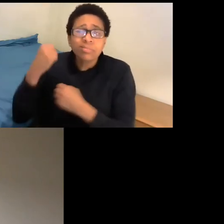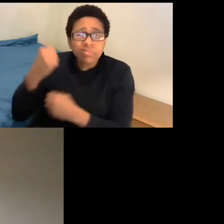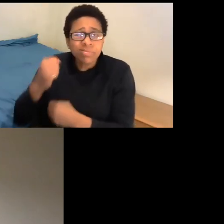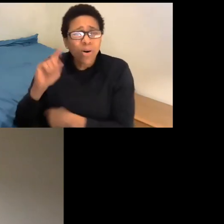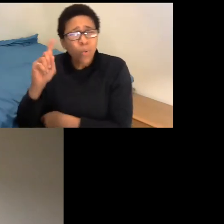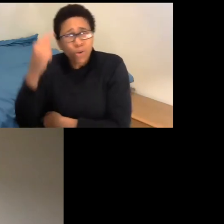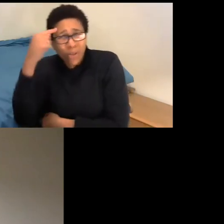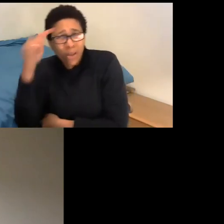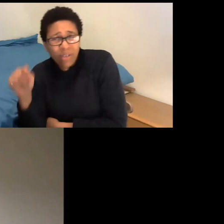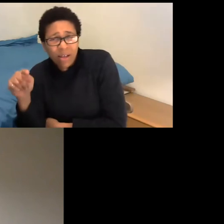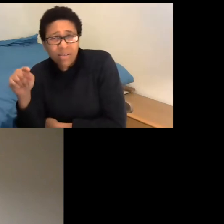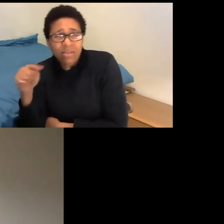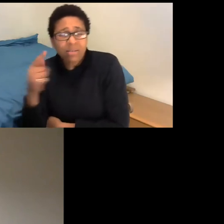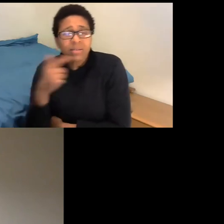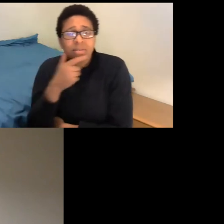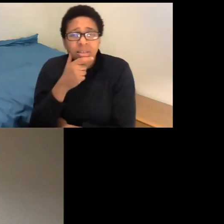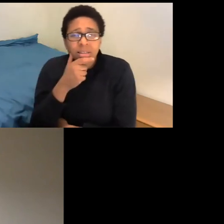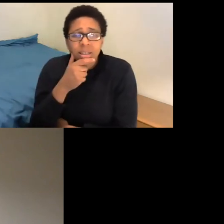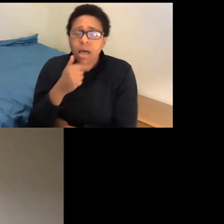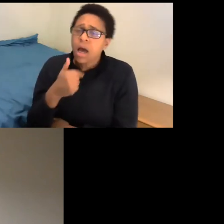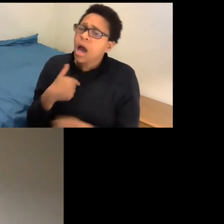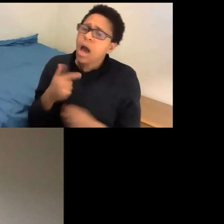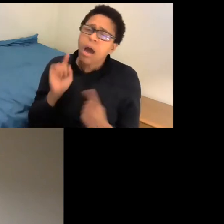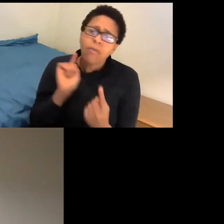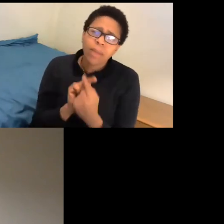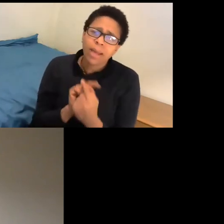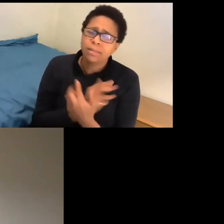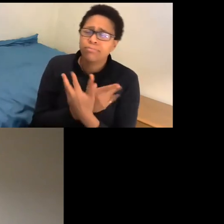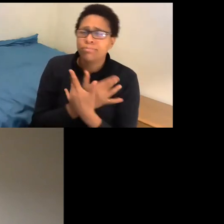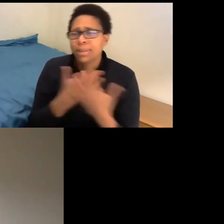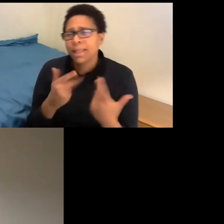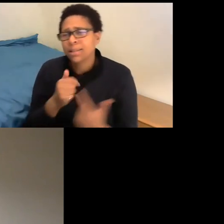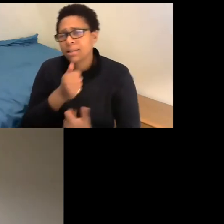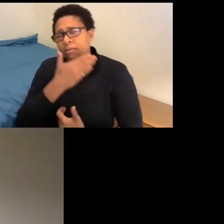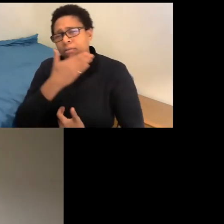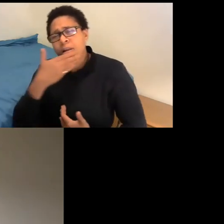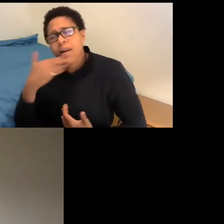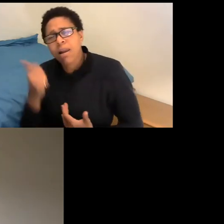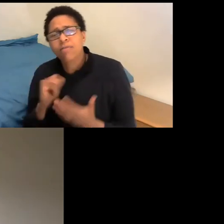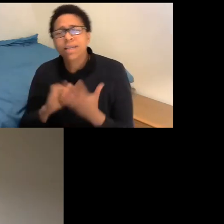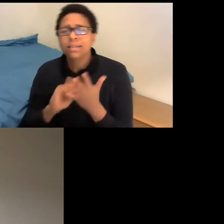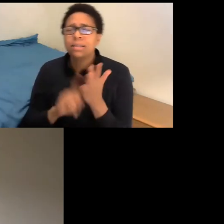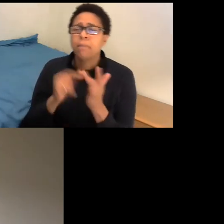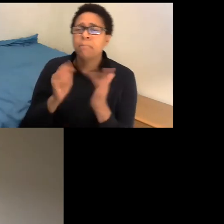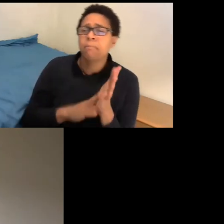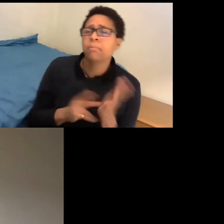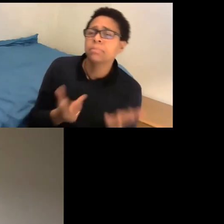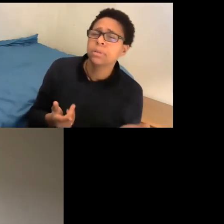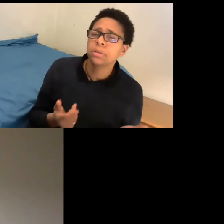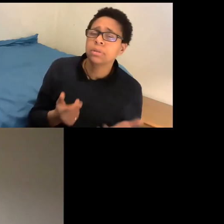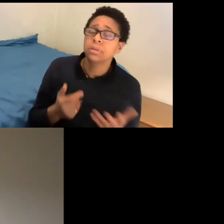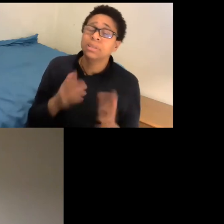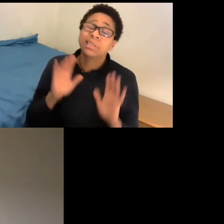Muslims who are queer, and I, I empathize, because that's where